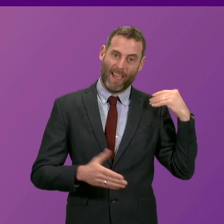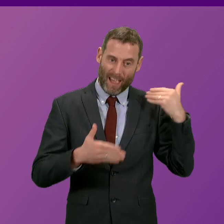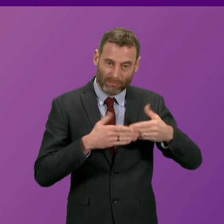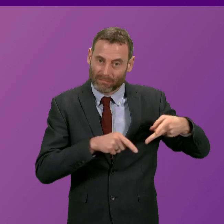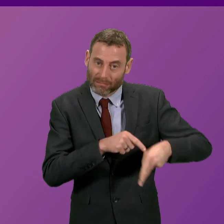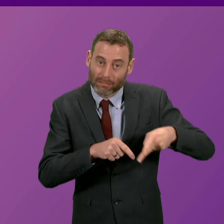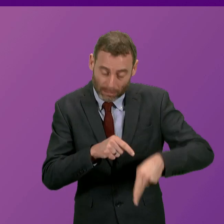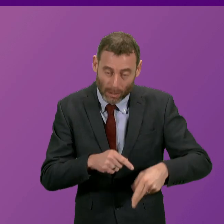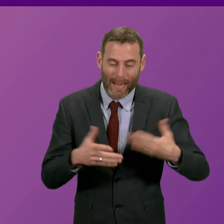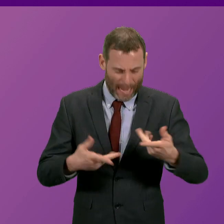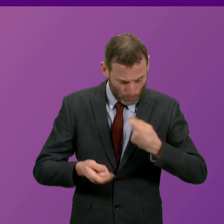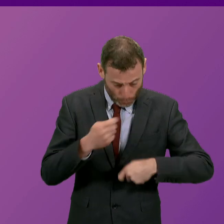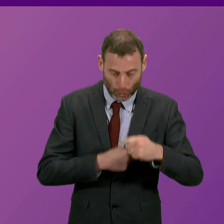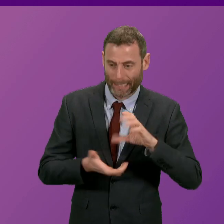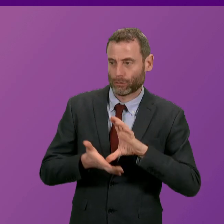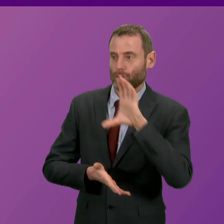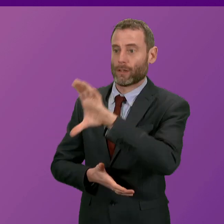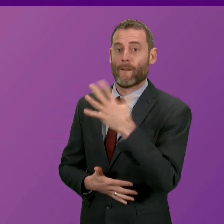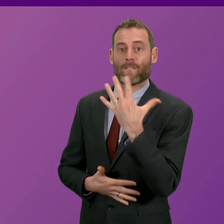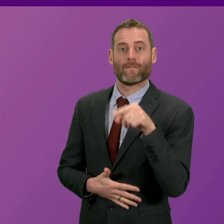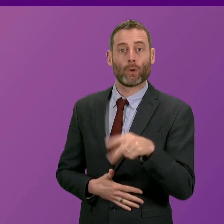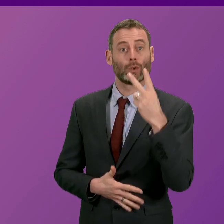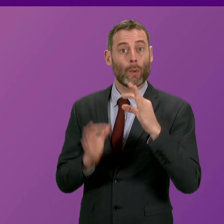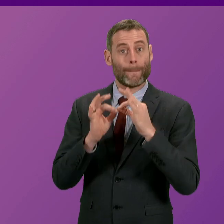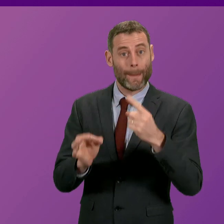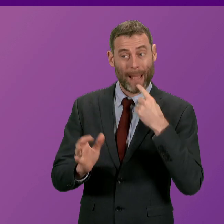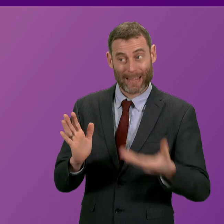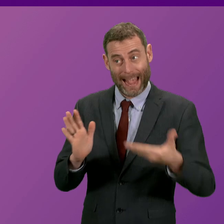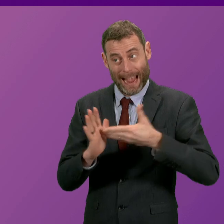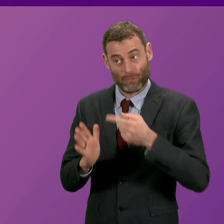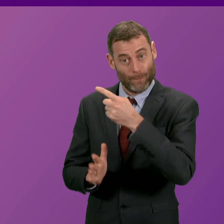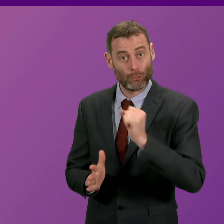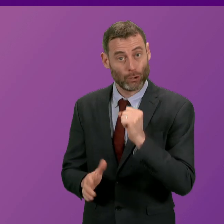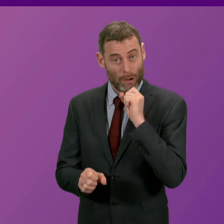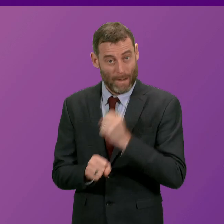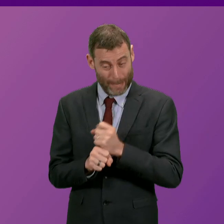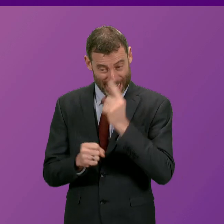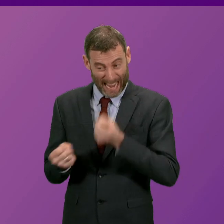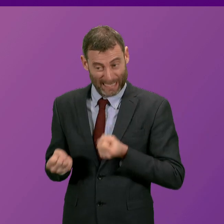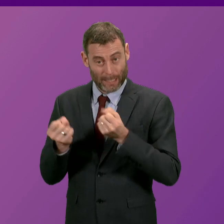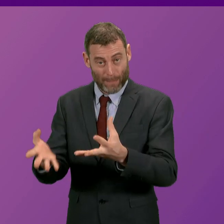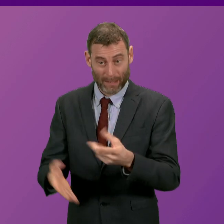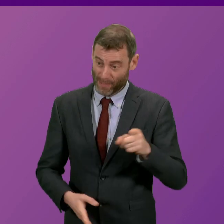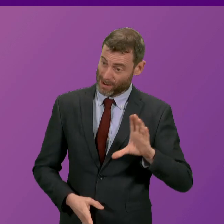additional £5.2 billion to spend. That was an opportunity to confront the challenges that our